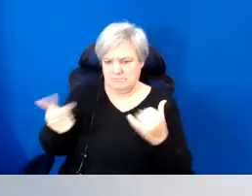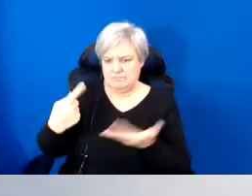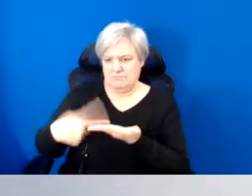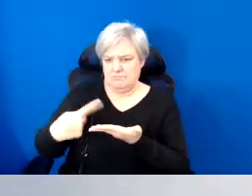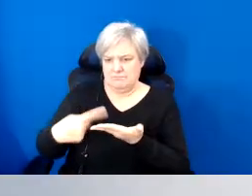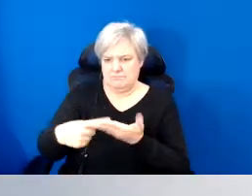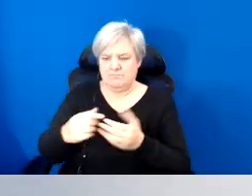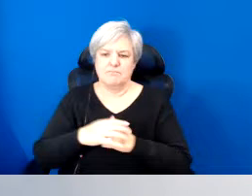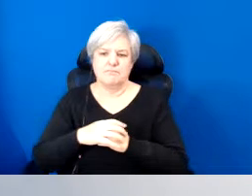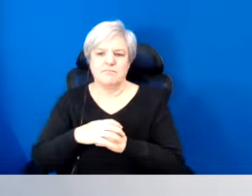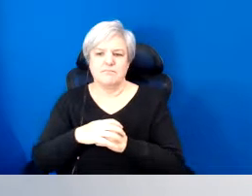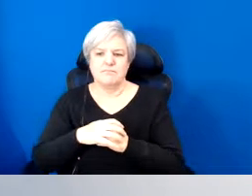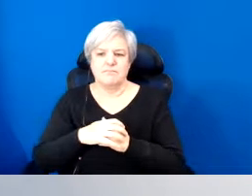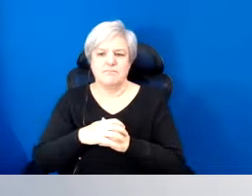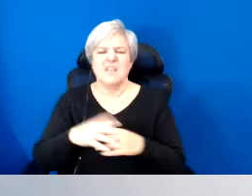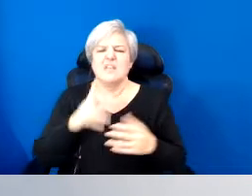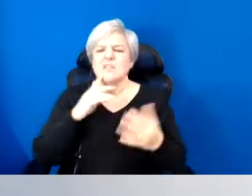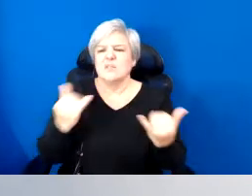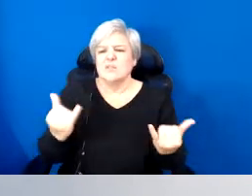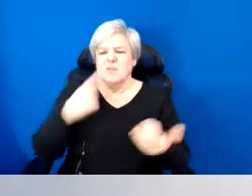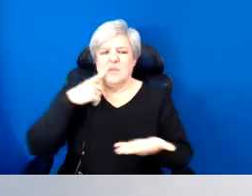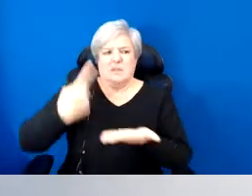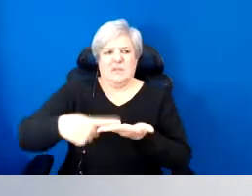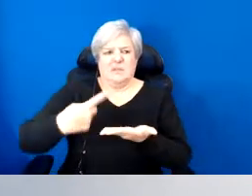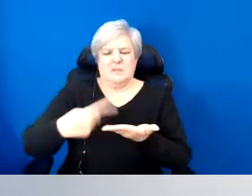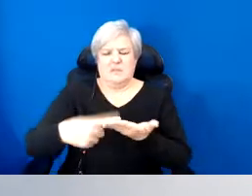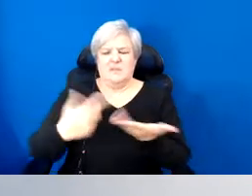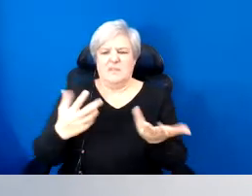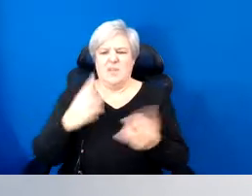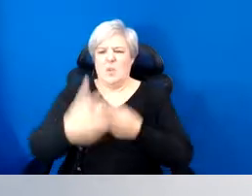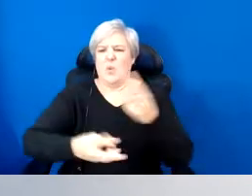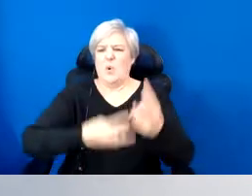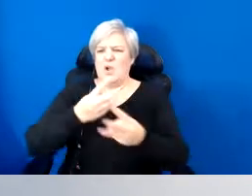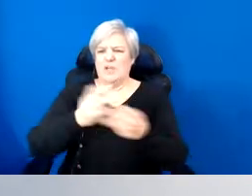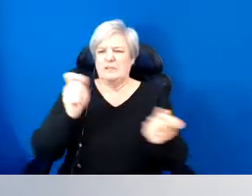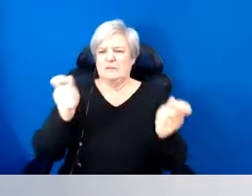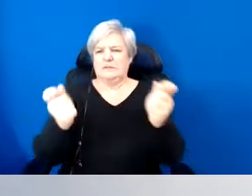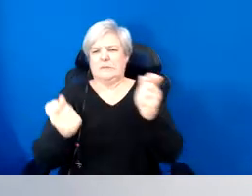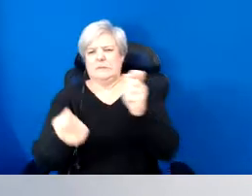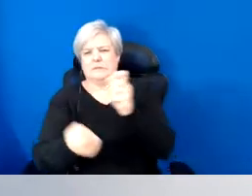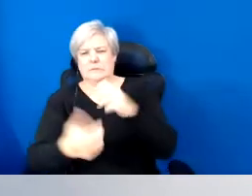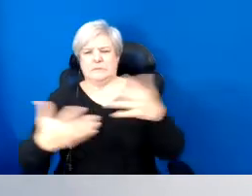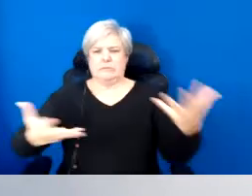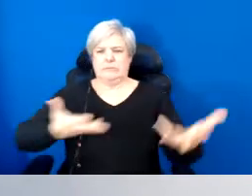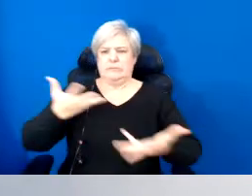So we're here to talk about our shifted world. But before we keep going, let's go back.